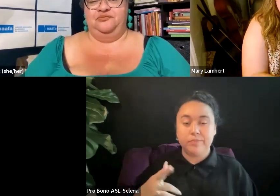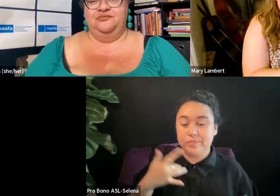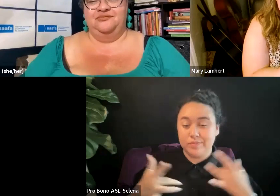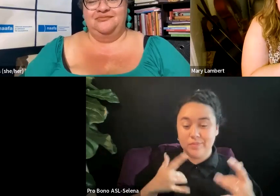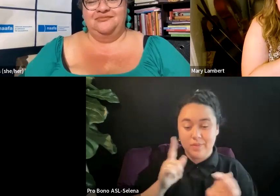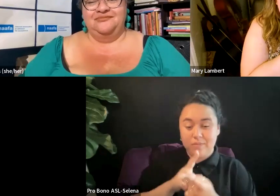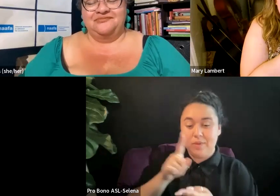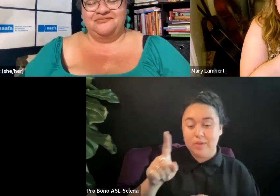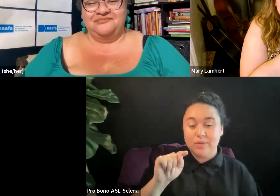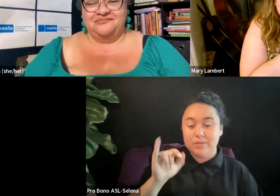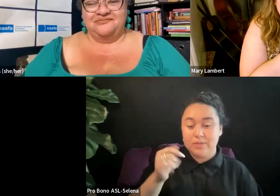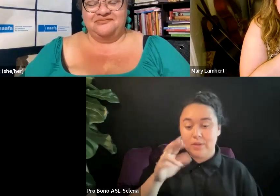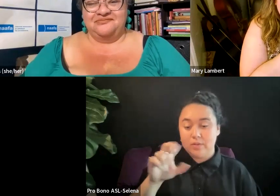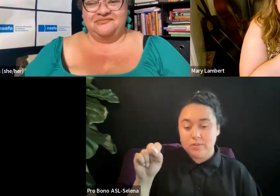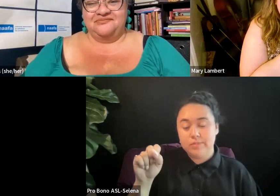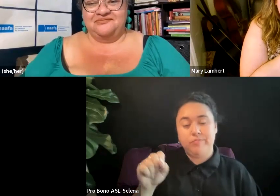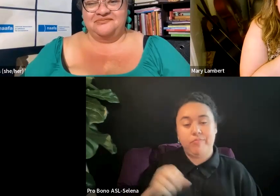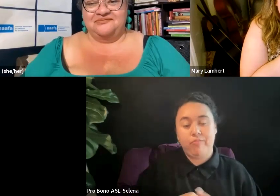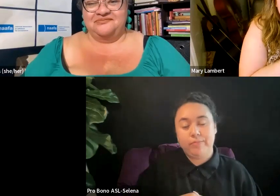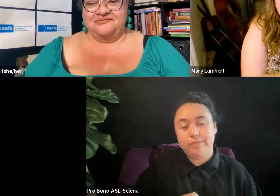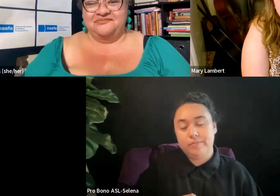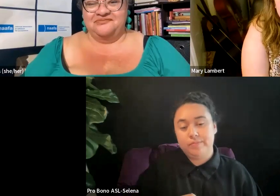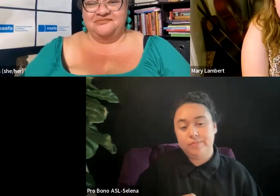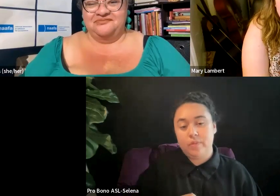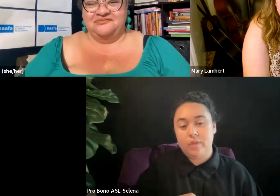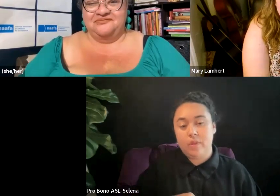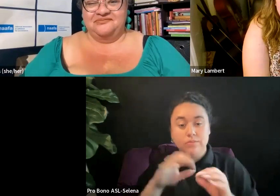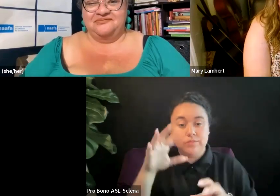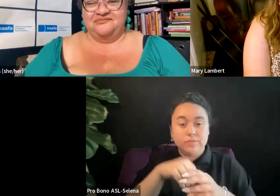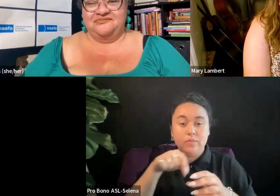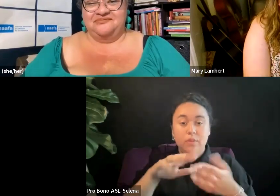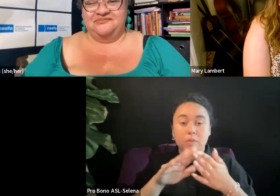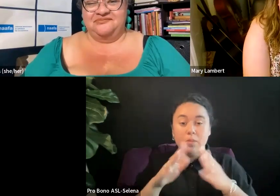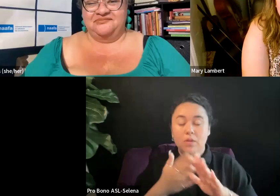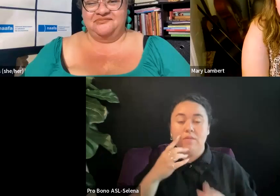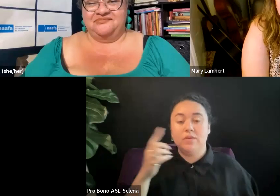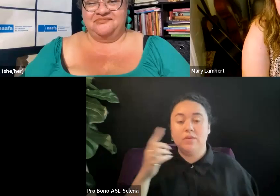And like to to be like more involved in the community is something I've really been wanting to do